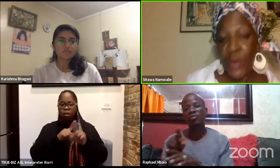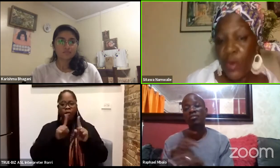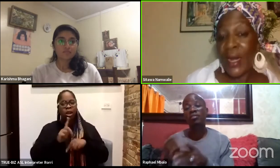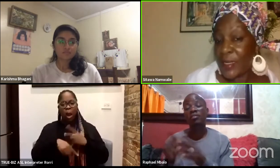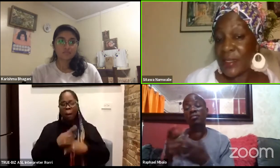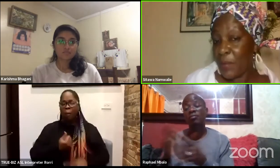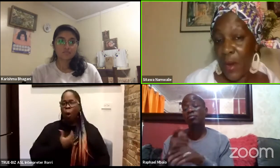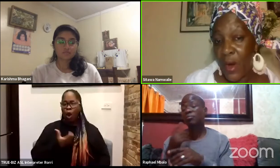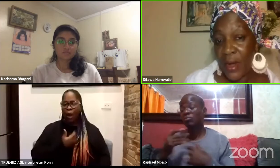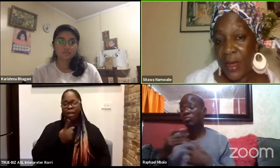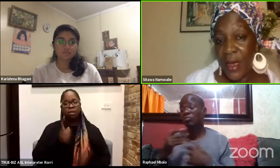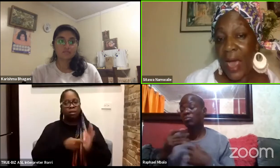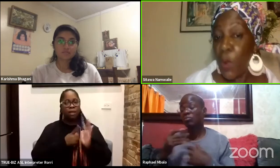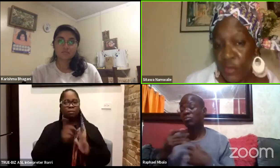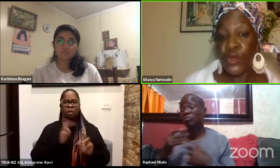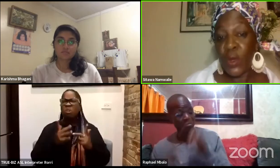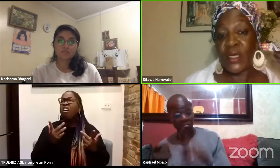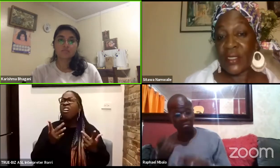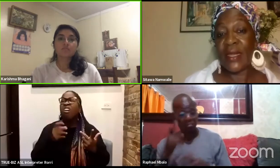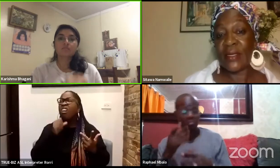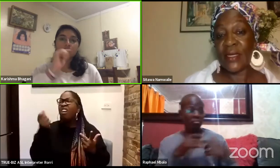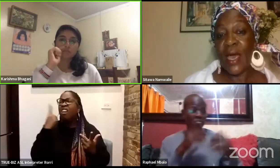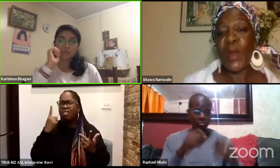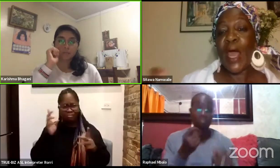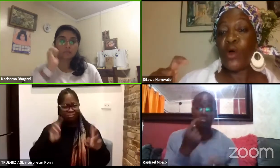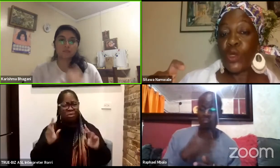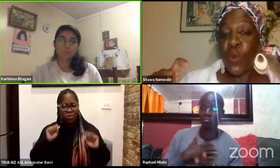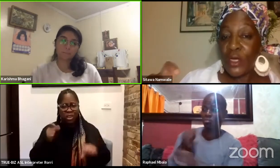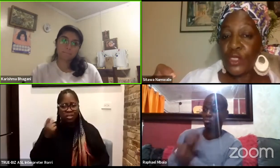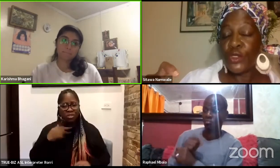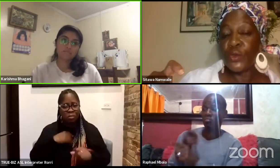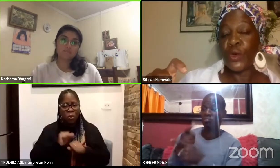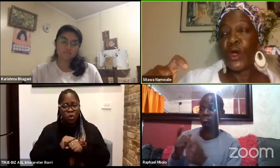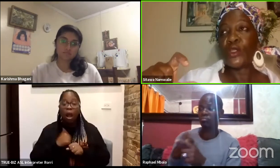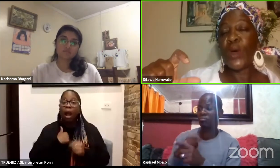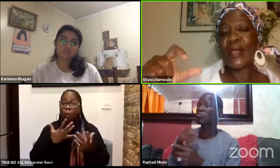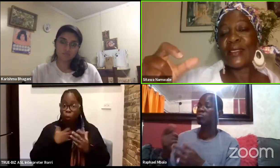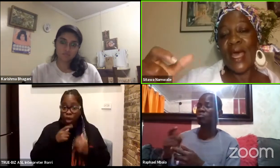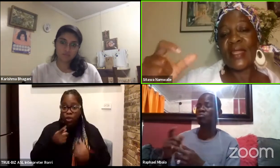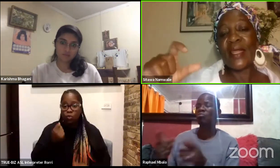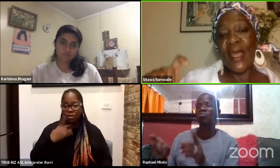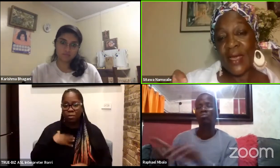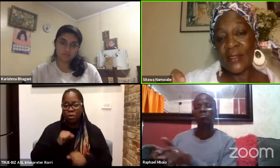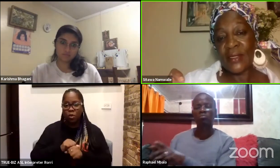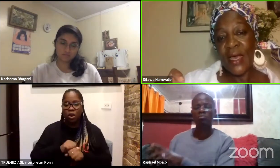People can understand my work, I want you to understand it but I also want you to understand the layers